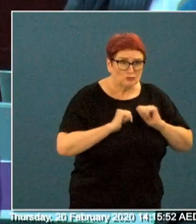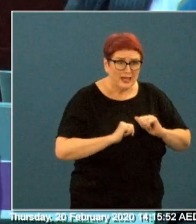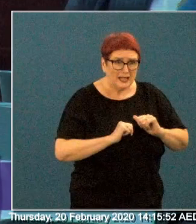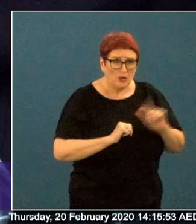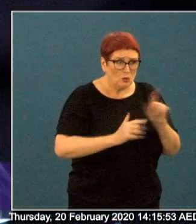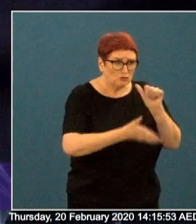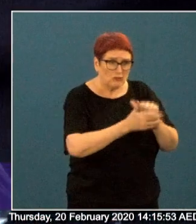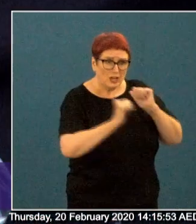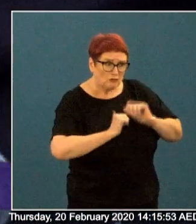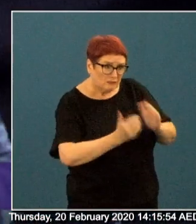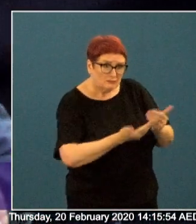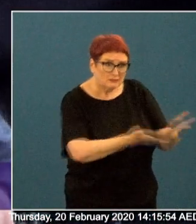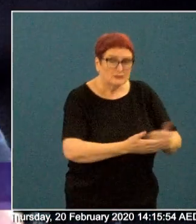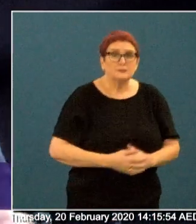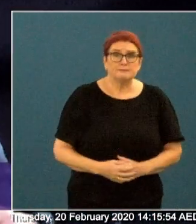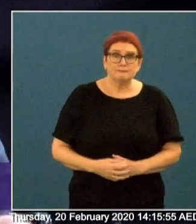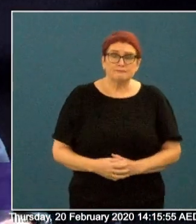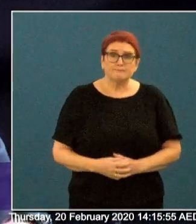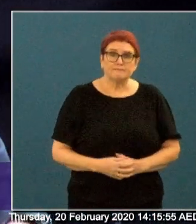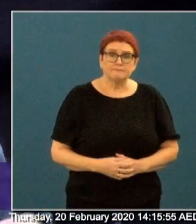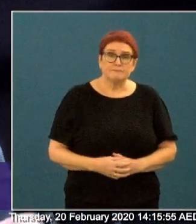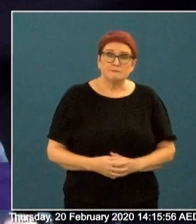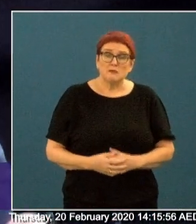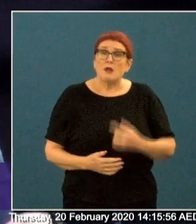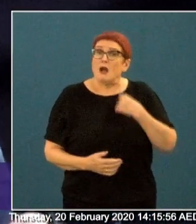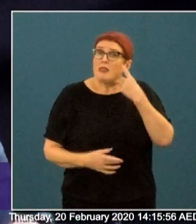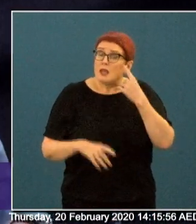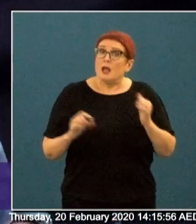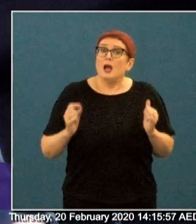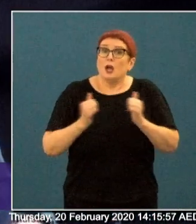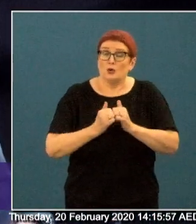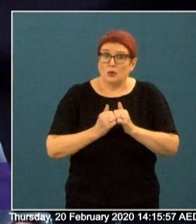It's fair to say that we should, in an inclusive manner,